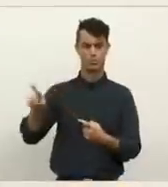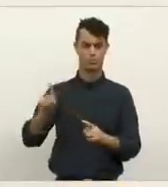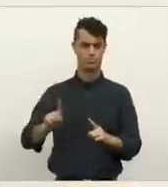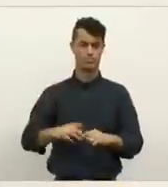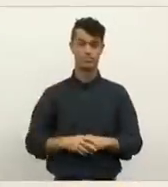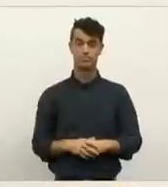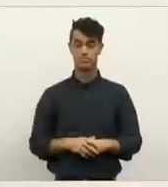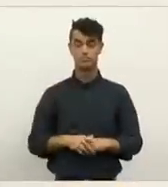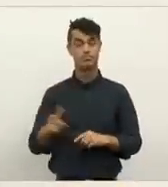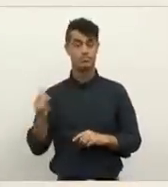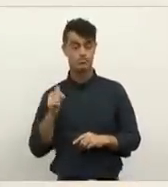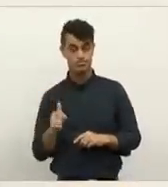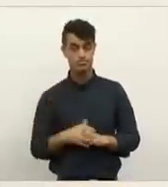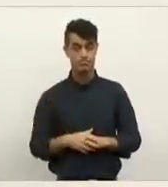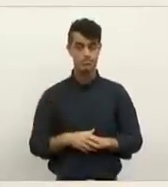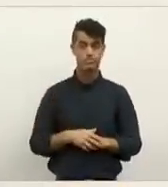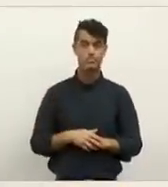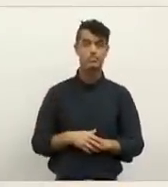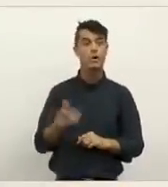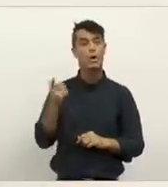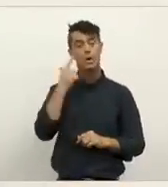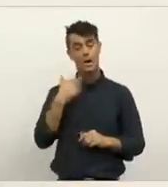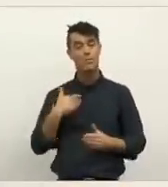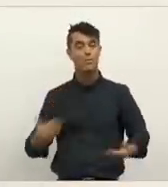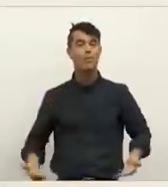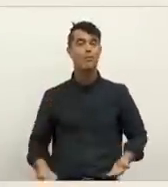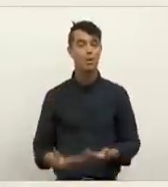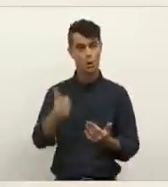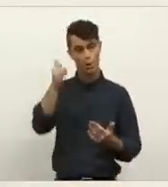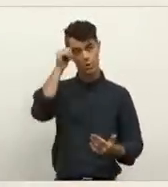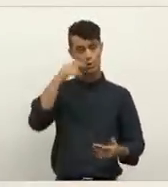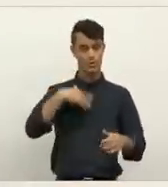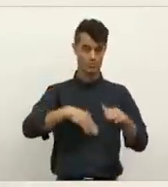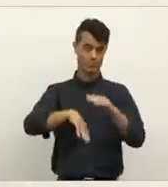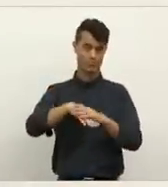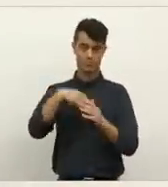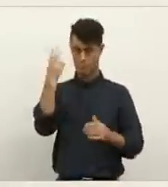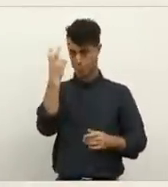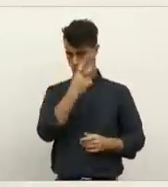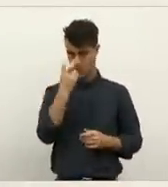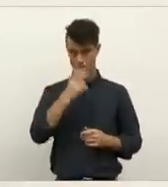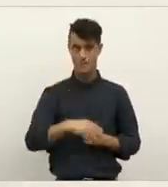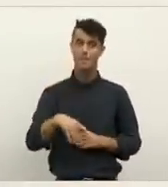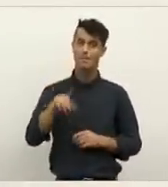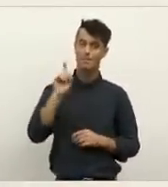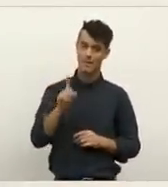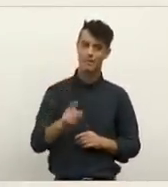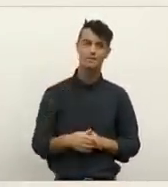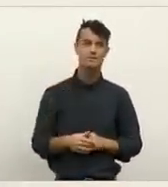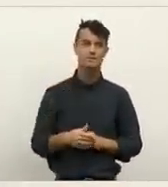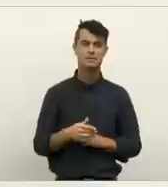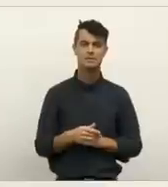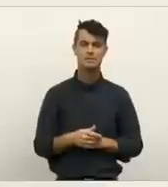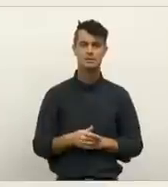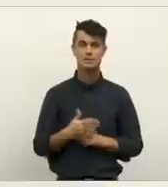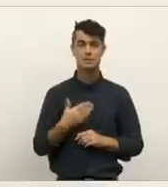Sure. So when I was born, we knew that I was totally blind. But, we didn't know that I had a hearing impairment.